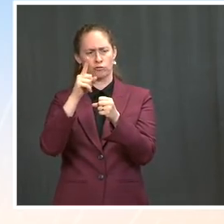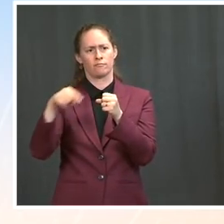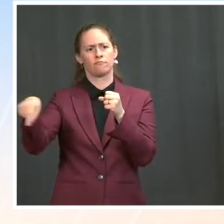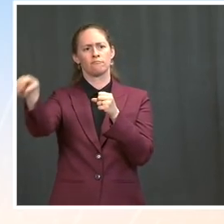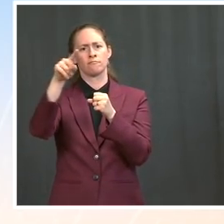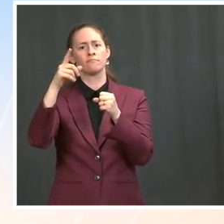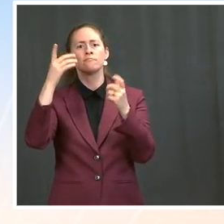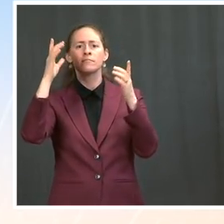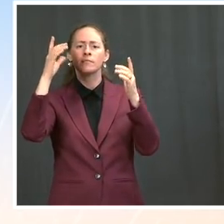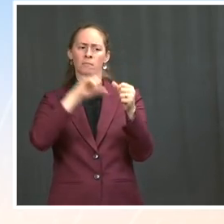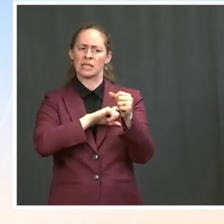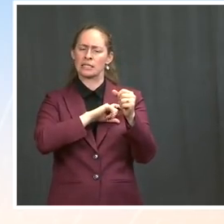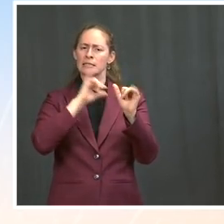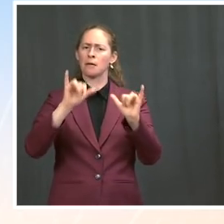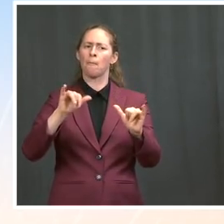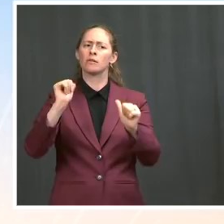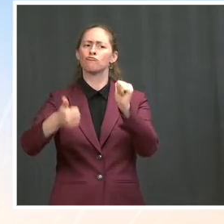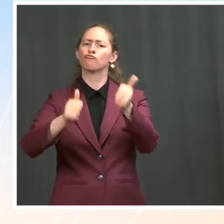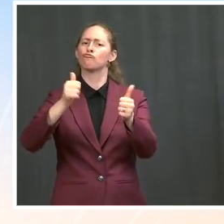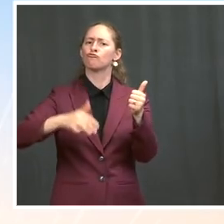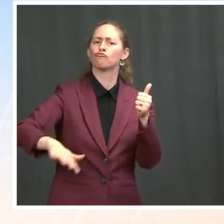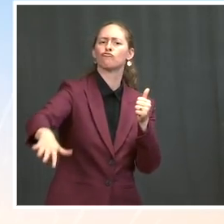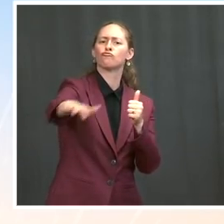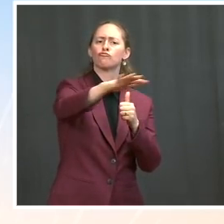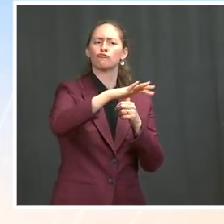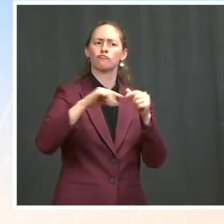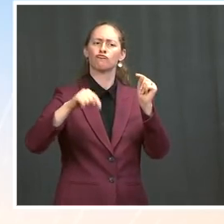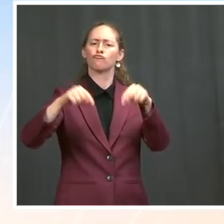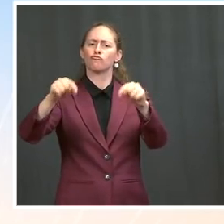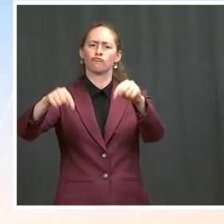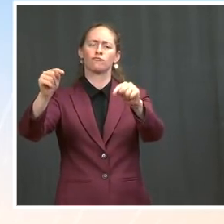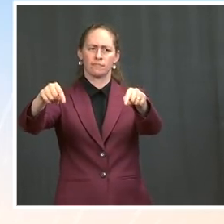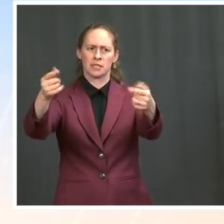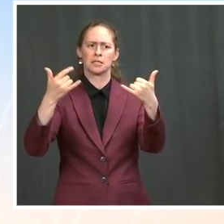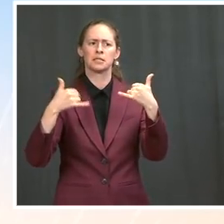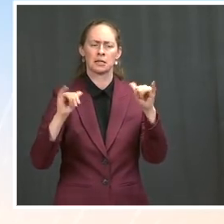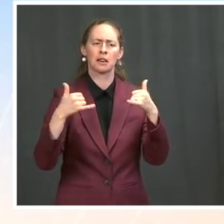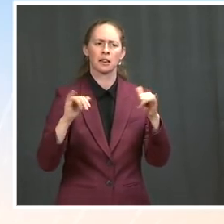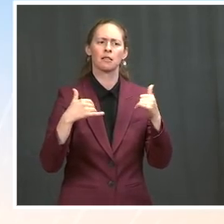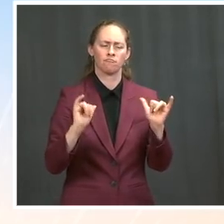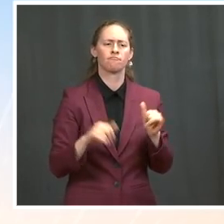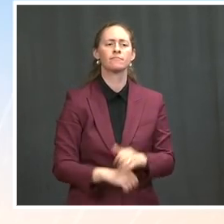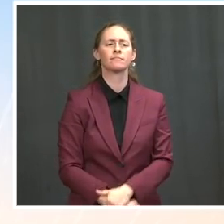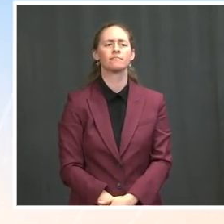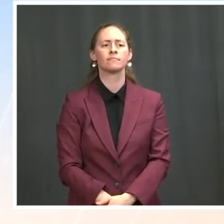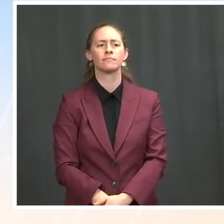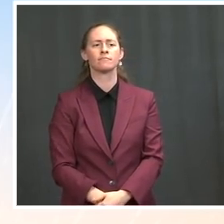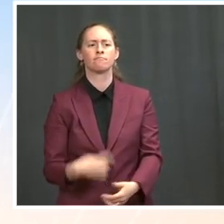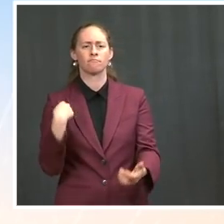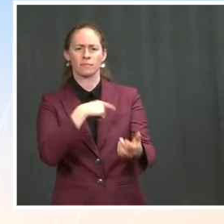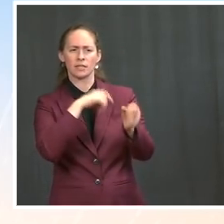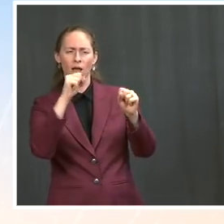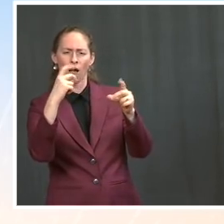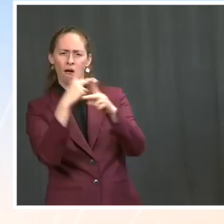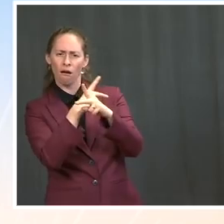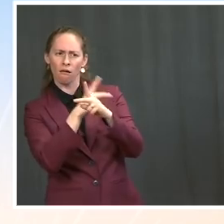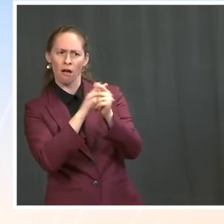are going to determine how they spend that money, but, certainly, he included that funding because he feels it's important to communities across the country.